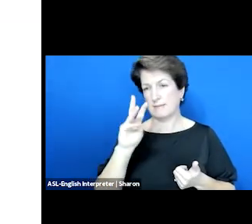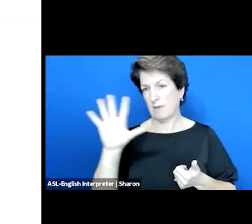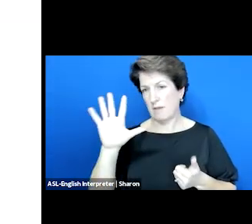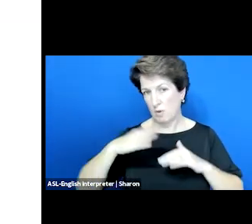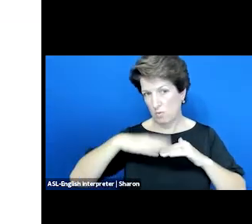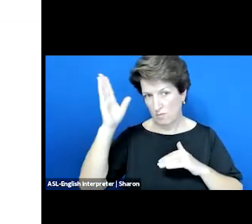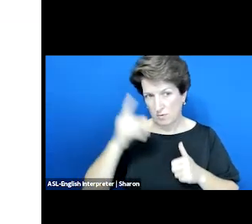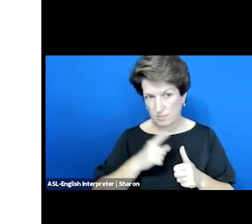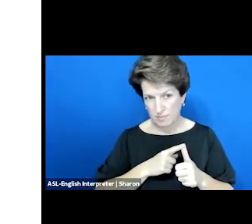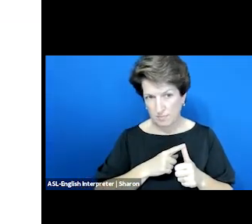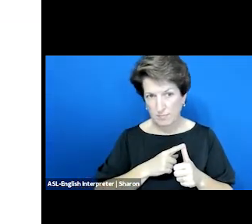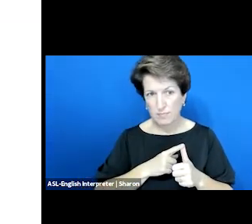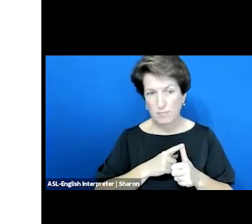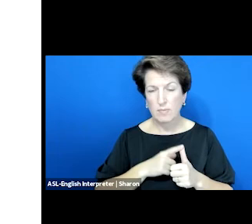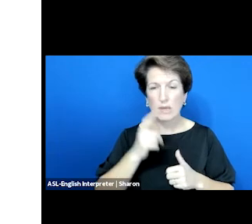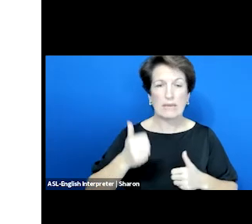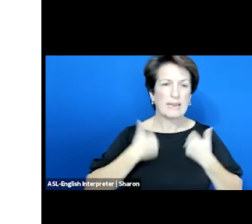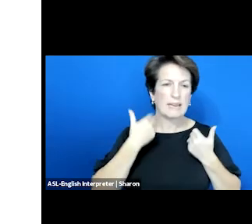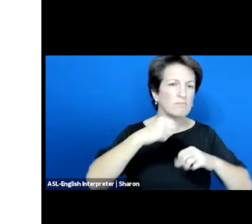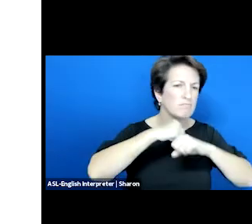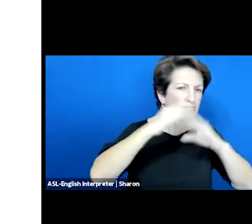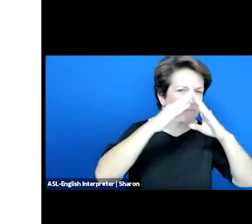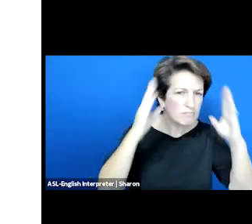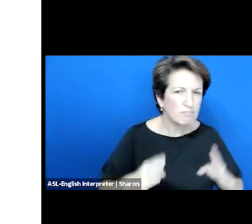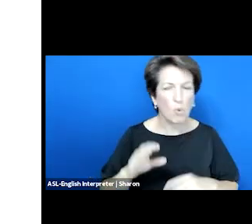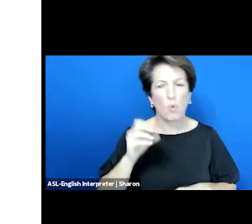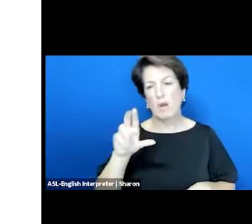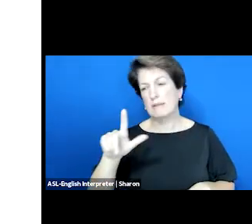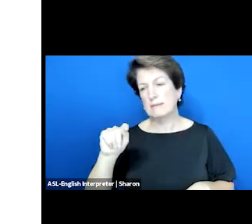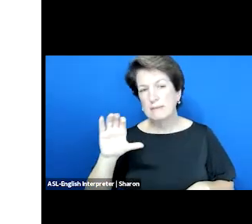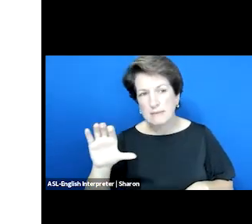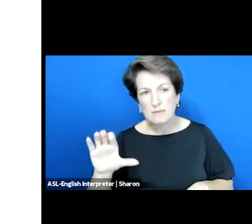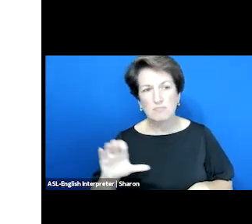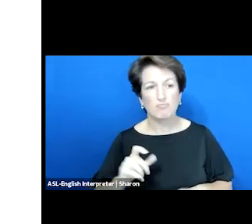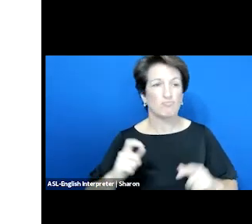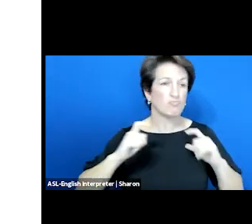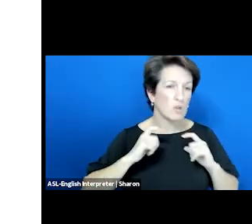If you know someone not experienced any of these as symptoms of myocarditis or pericarditis, typically it will happen within 10 days after having the vaccine, and